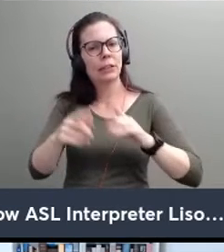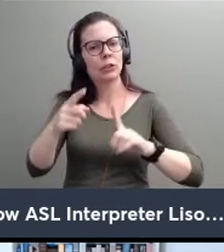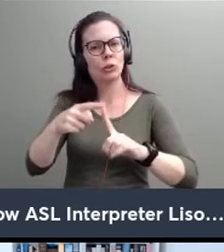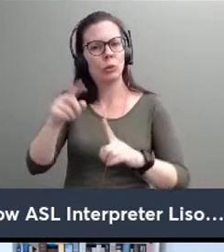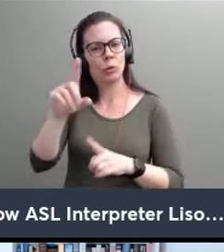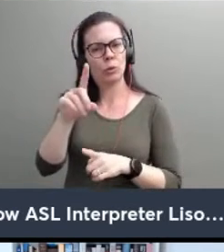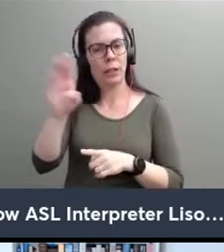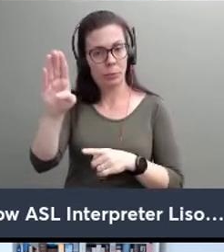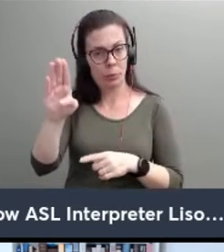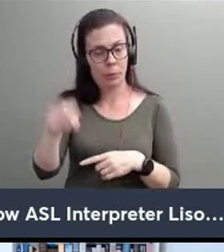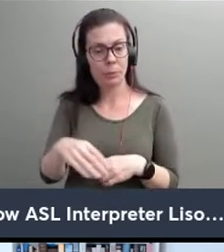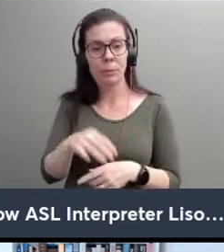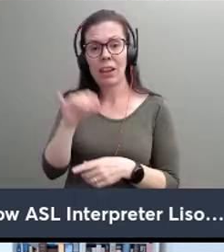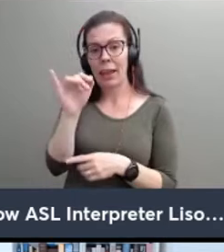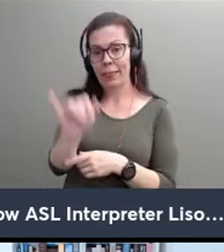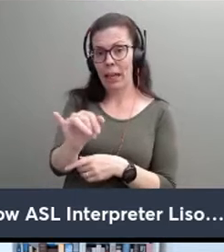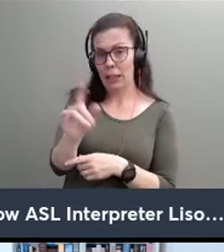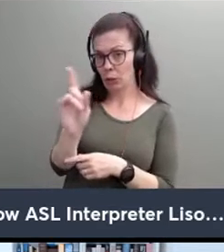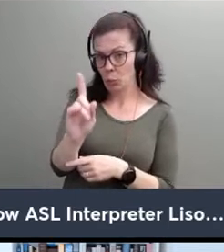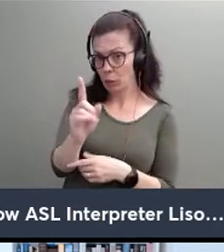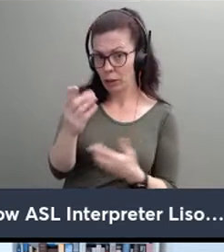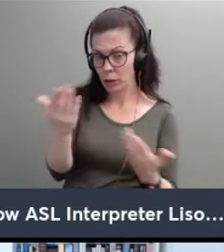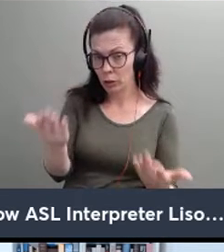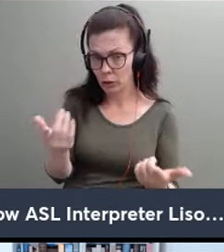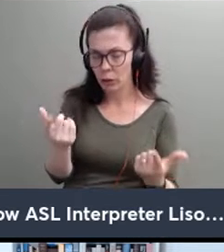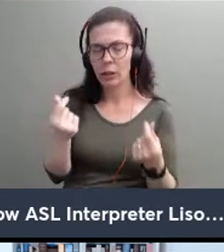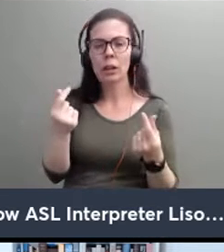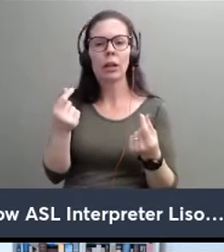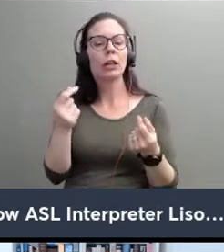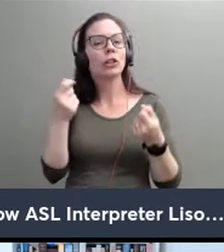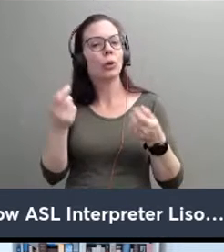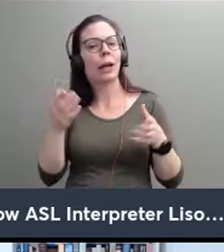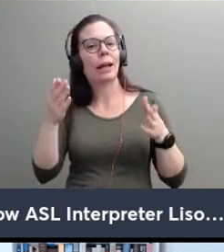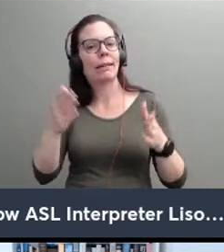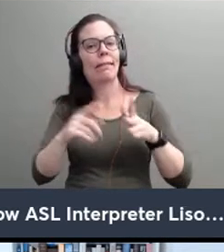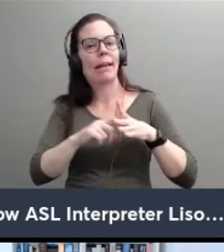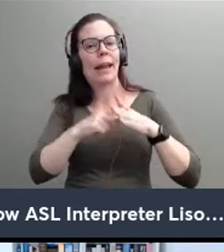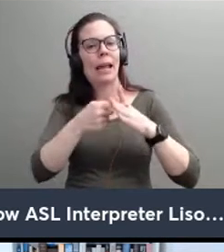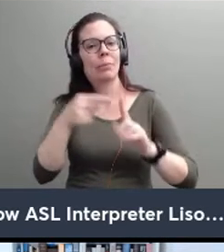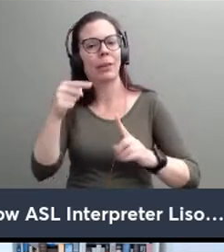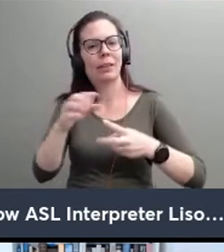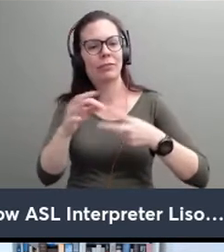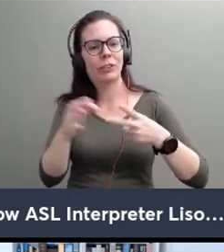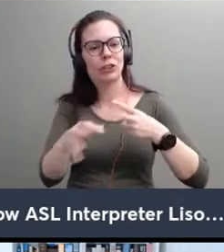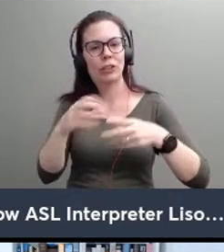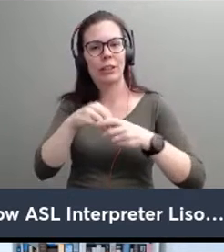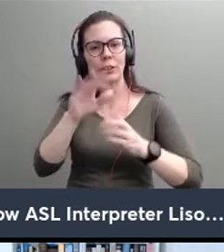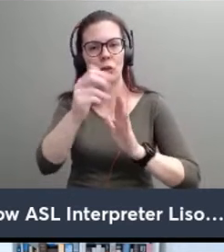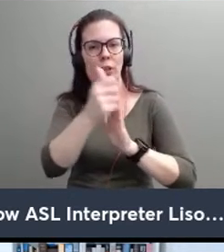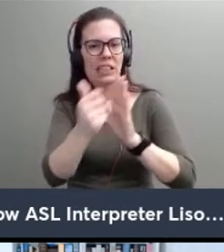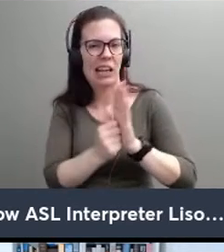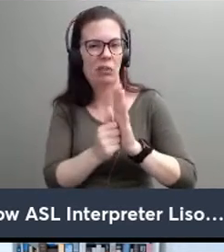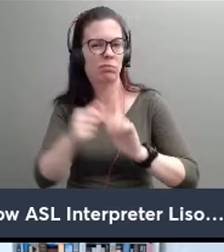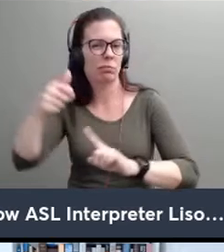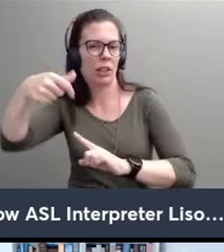This is where you can enable this feature on your account, the QuickSight account itself.